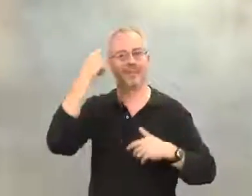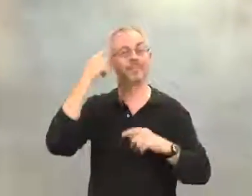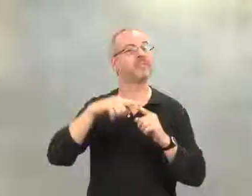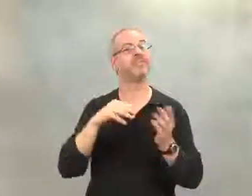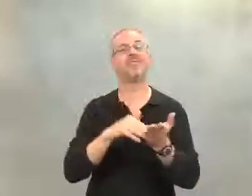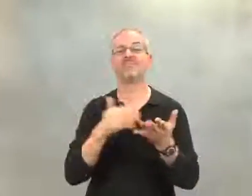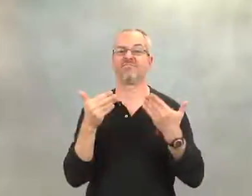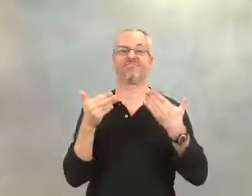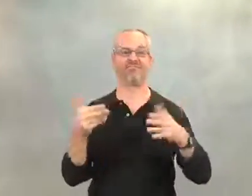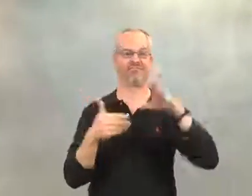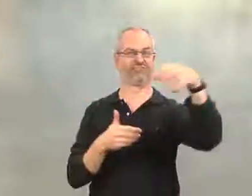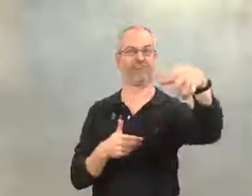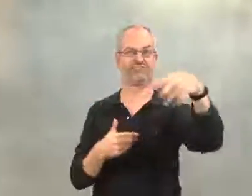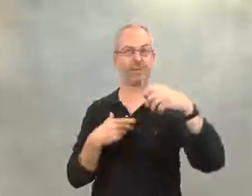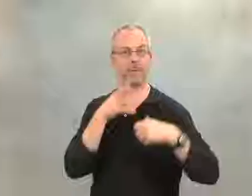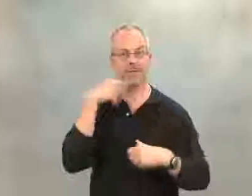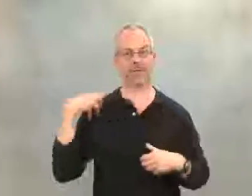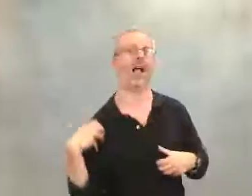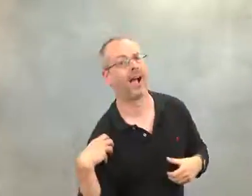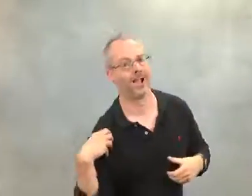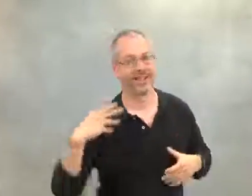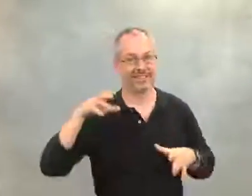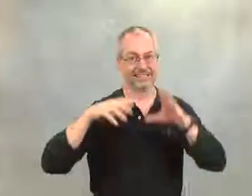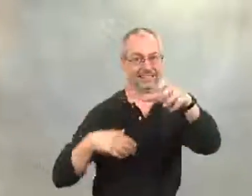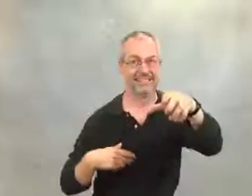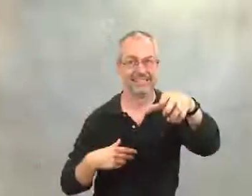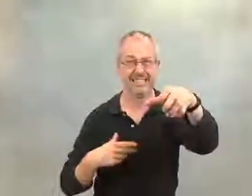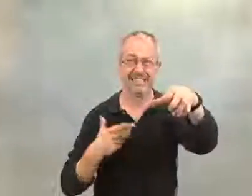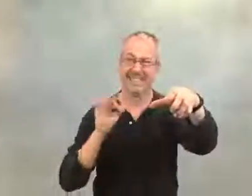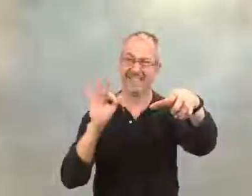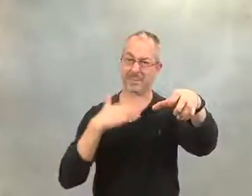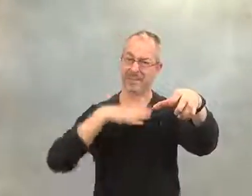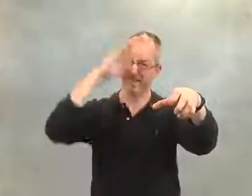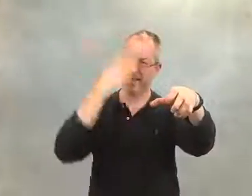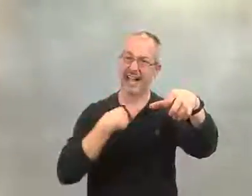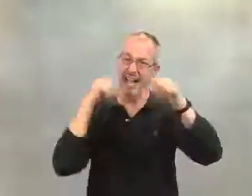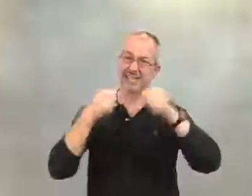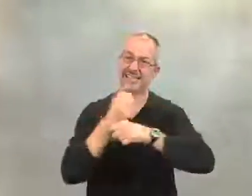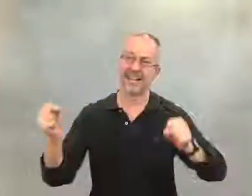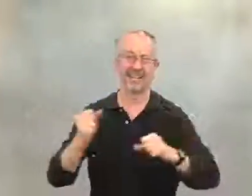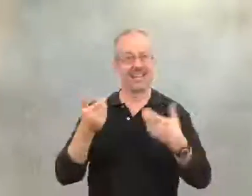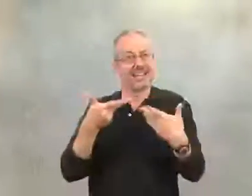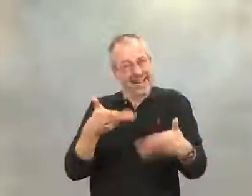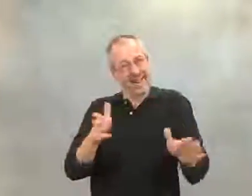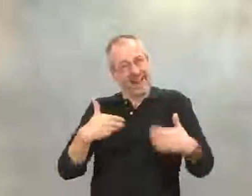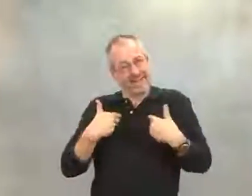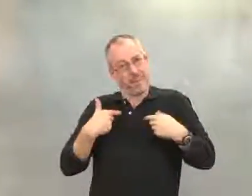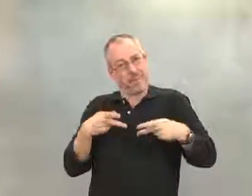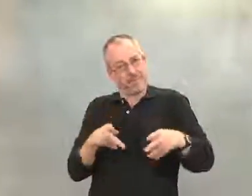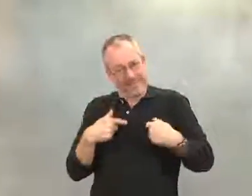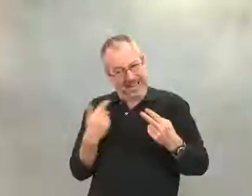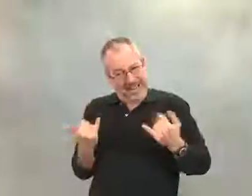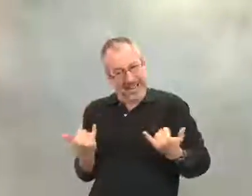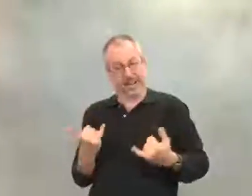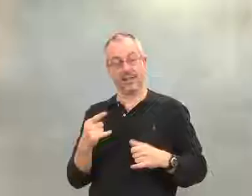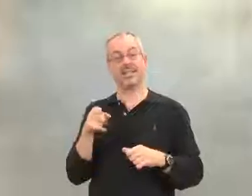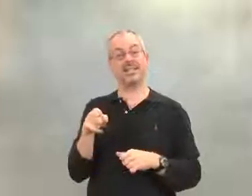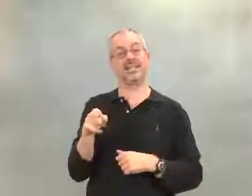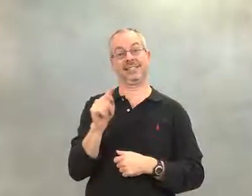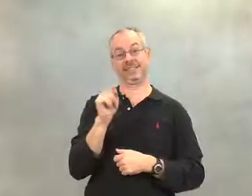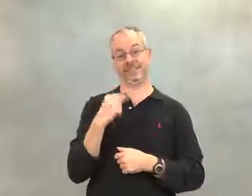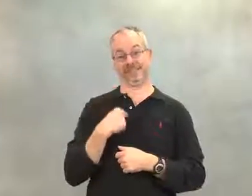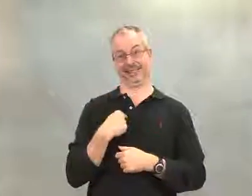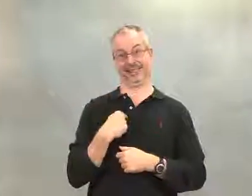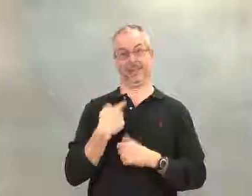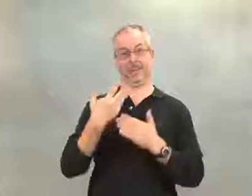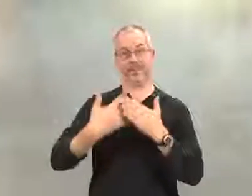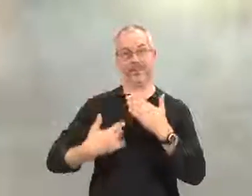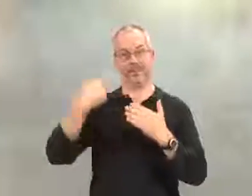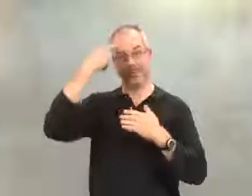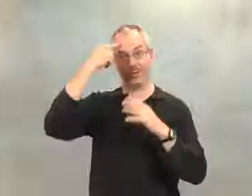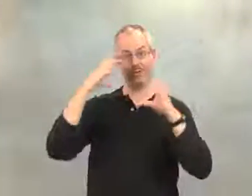She was thinking, but the surgeon gripped her shoulder hard,